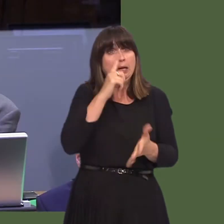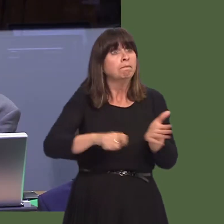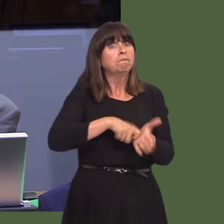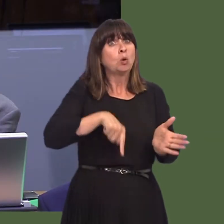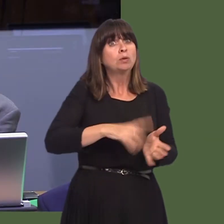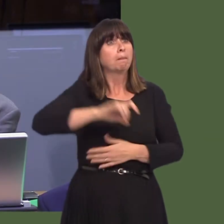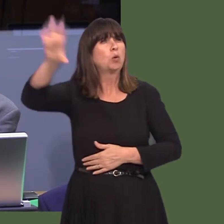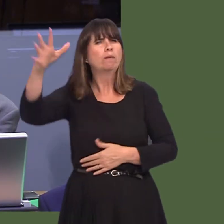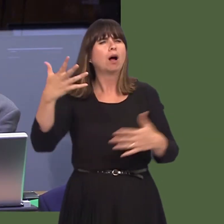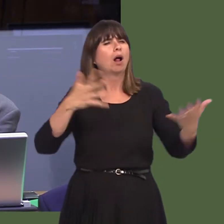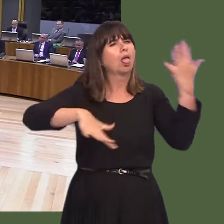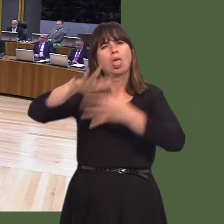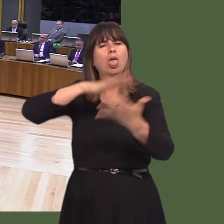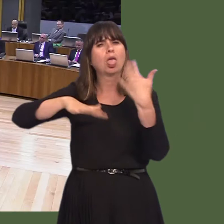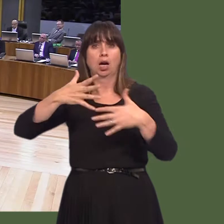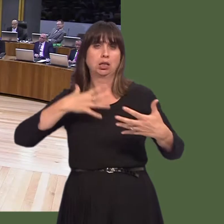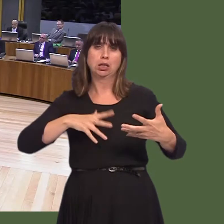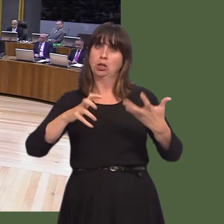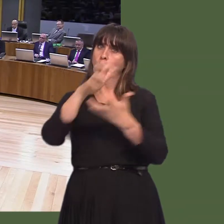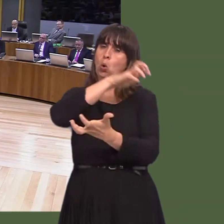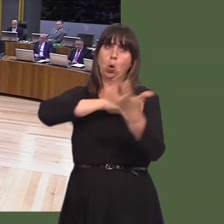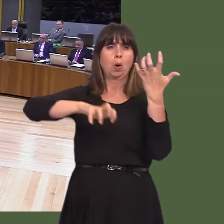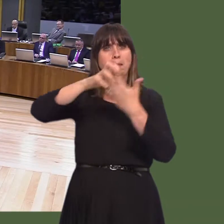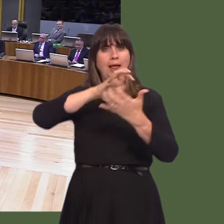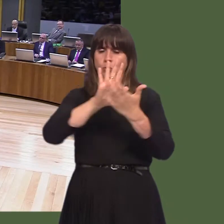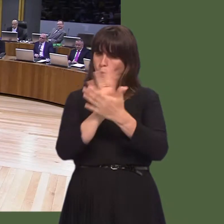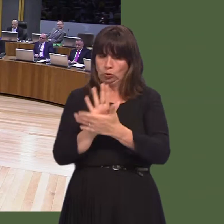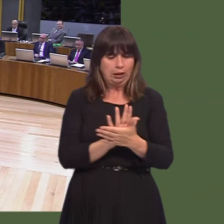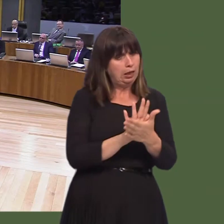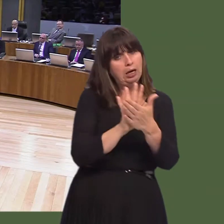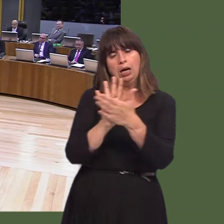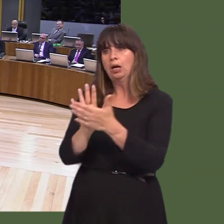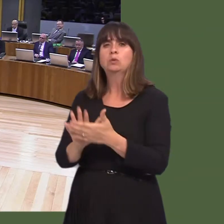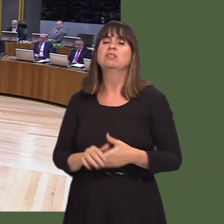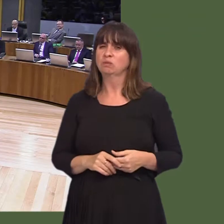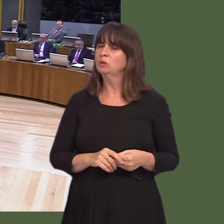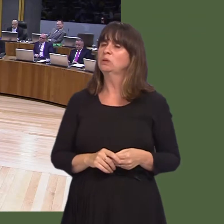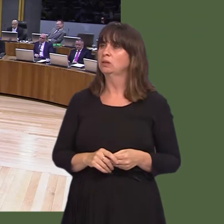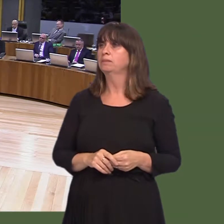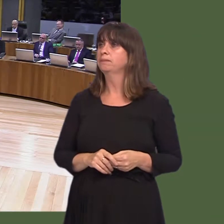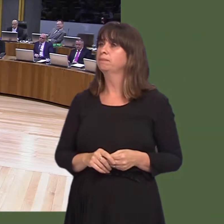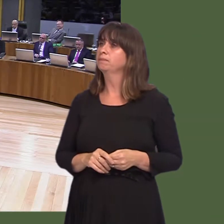I think there are lots of difficulties there that would need to be resolved in order for a change in the law to be workable.